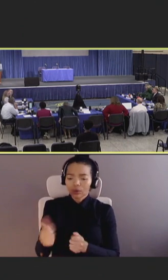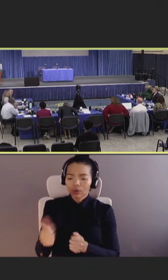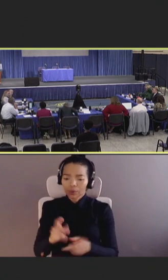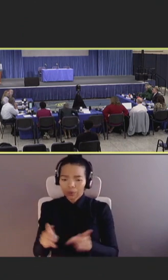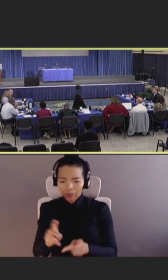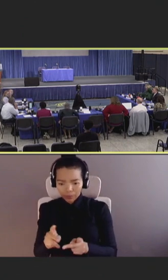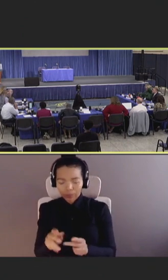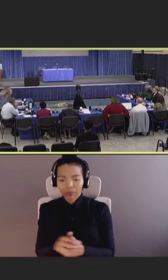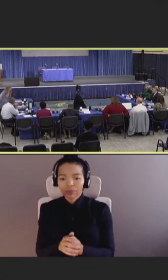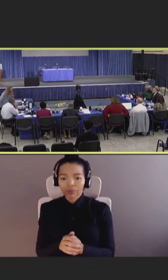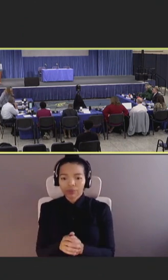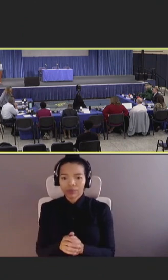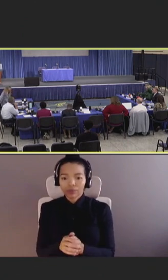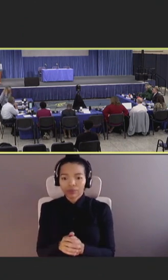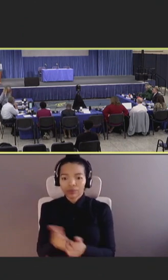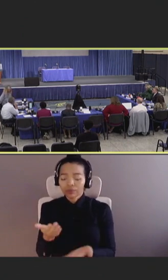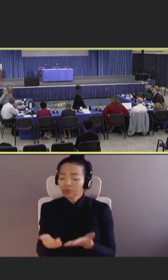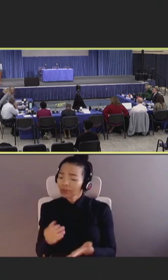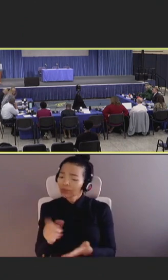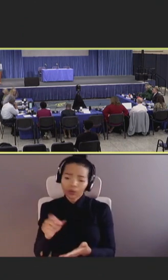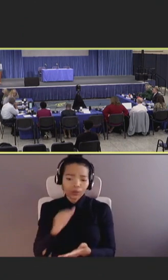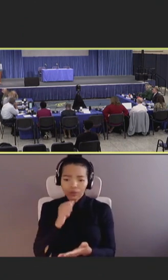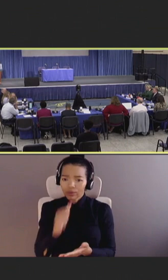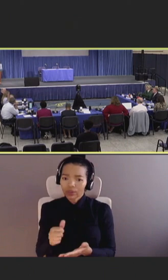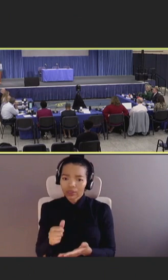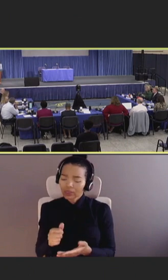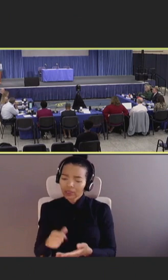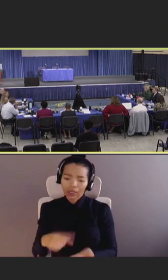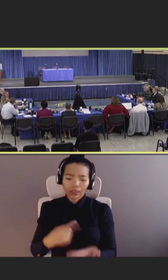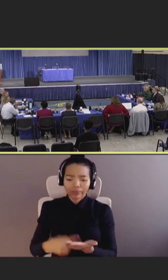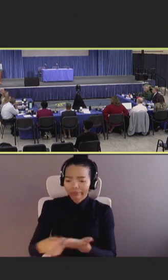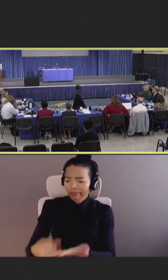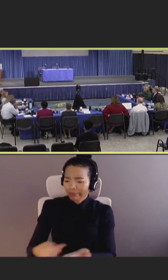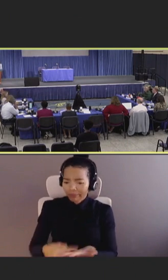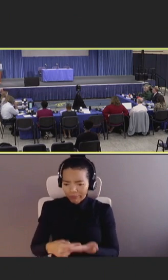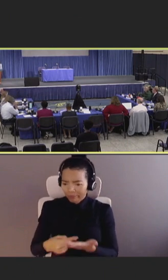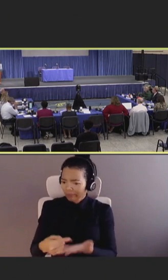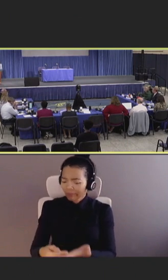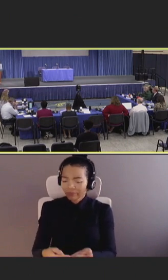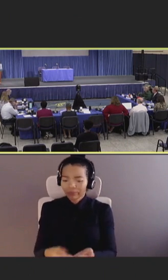don't have to be and really shouldn't be debates. If you share your knowledge and